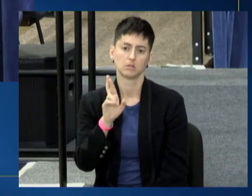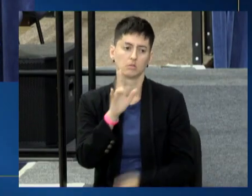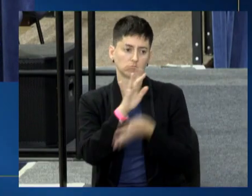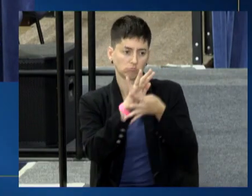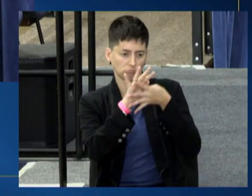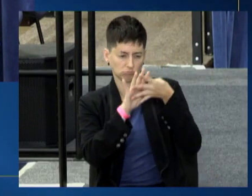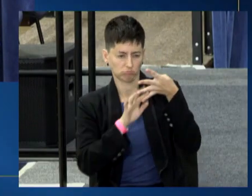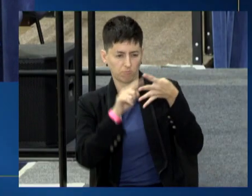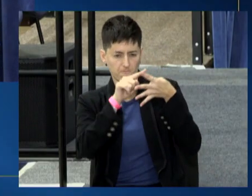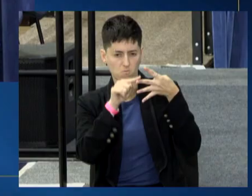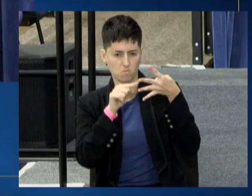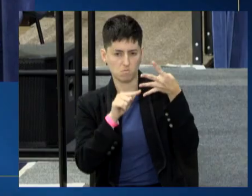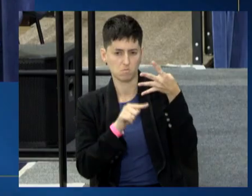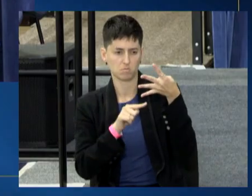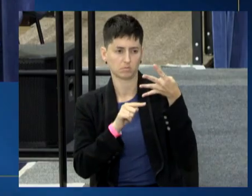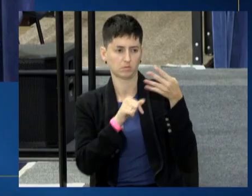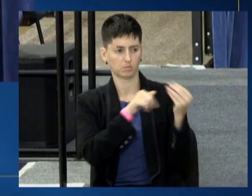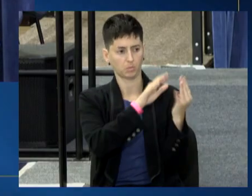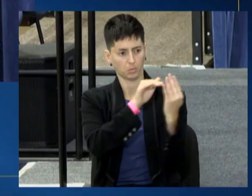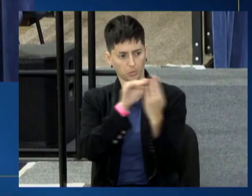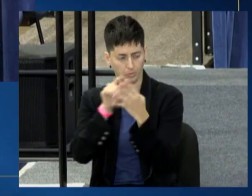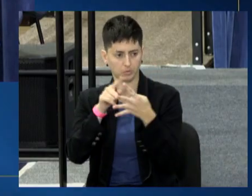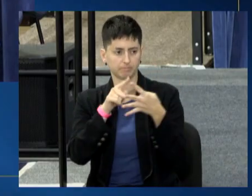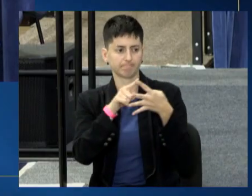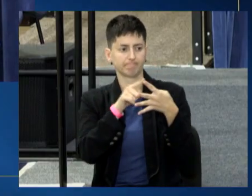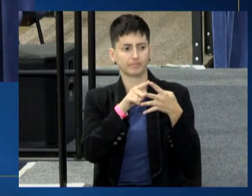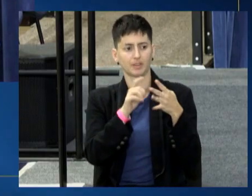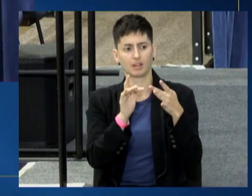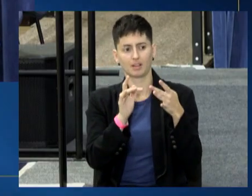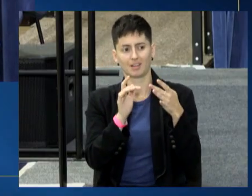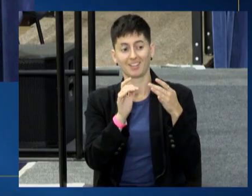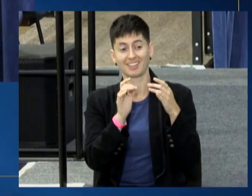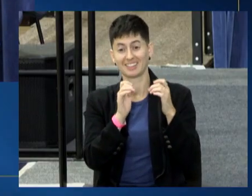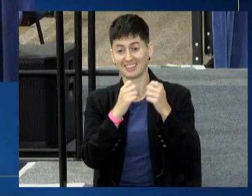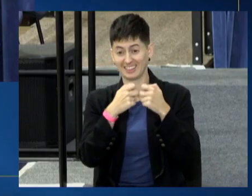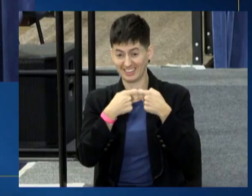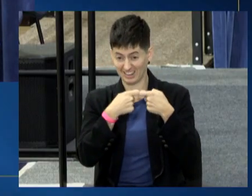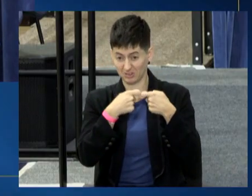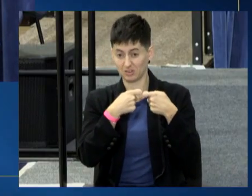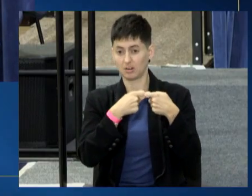electronic patient-reported outcomes, clinician-reported ECOG performance status,